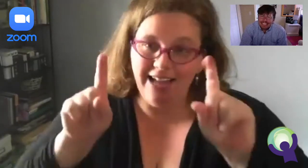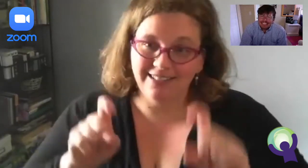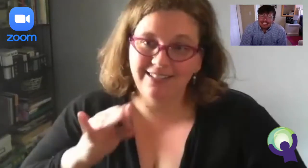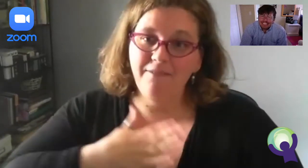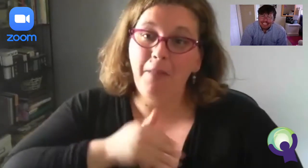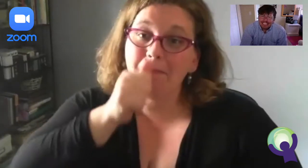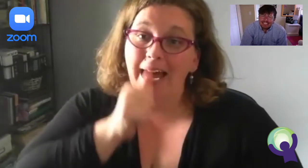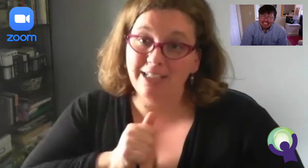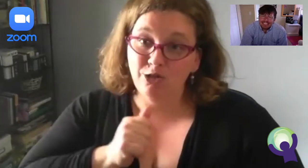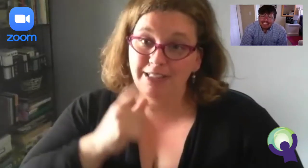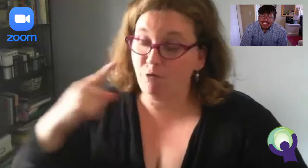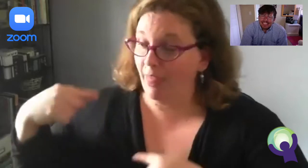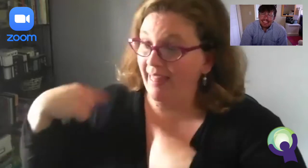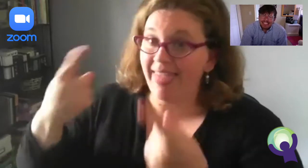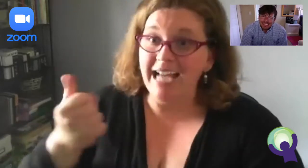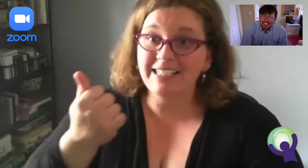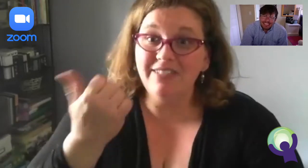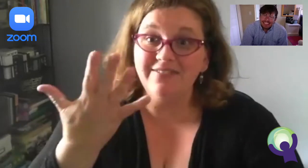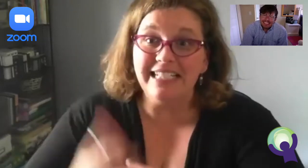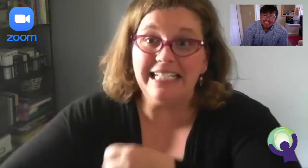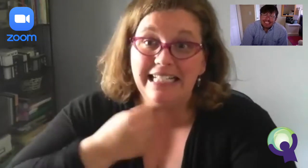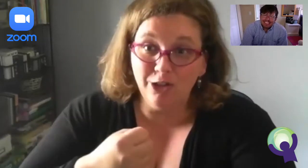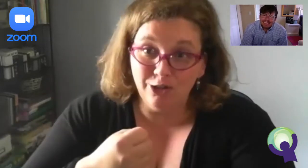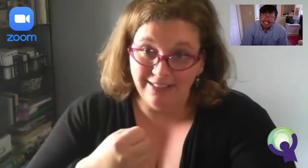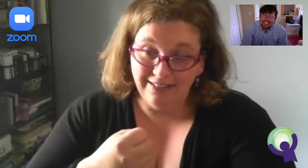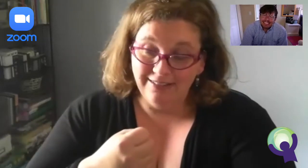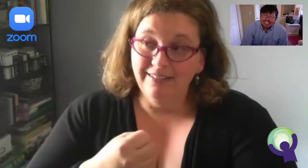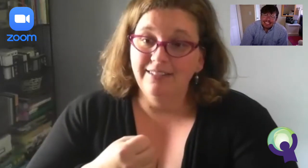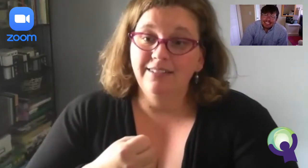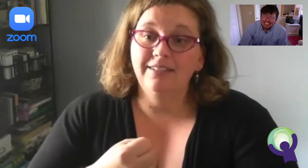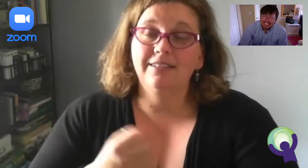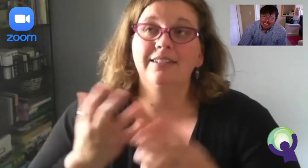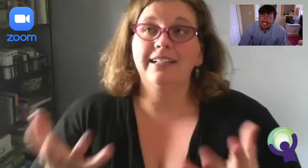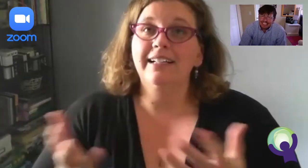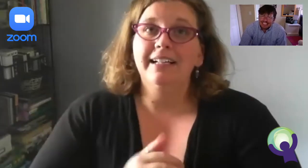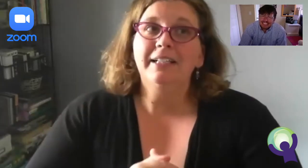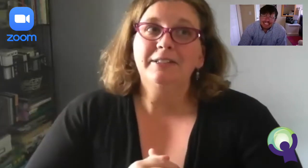so it's a good test of my patience, for let's say the past 15 years of my